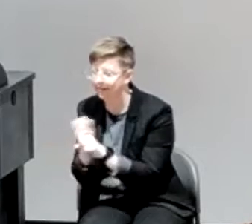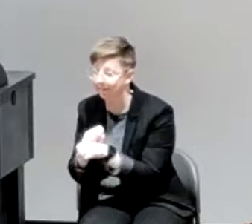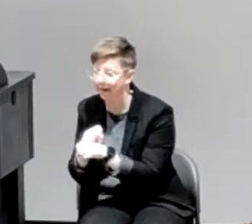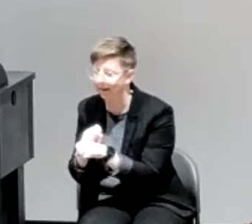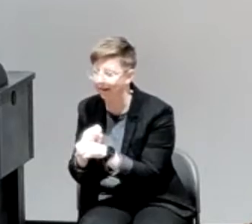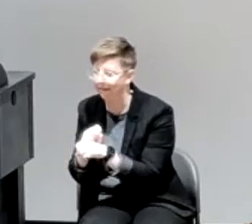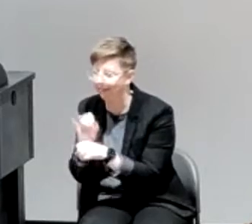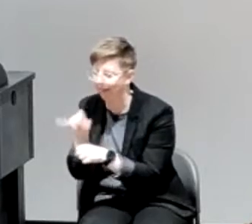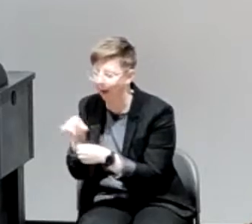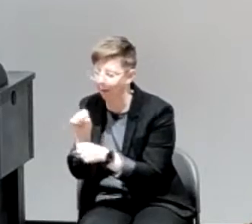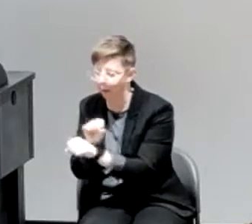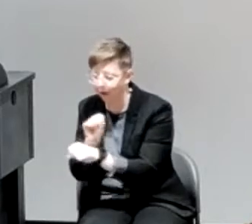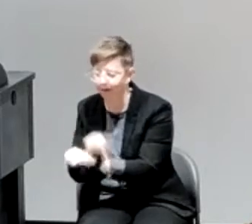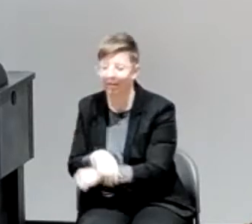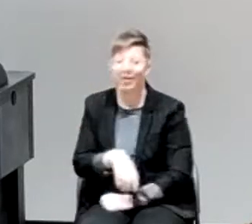Roughly 20 years ago -- I love this 20, 40, 60.